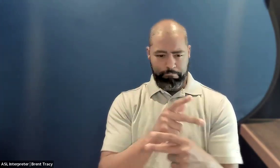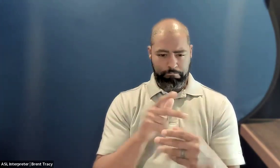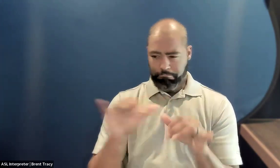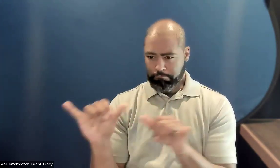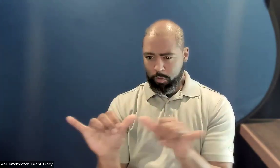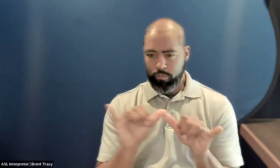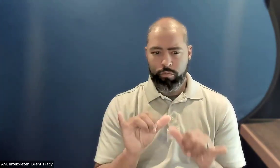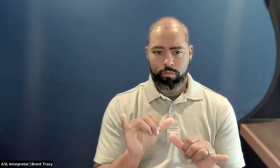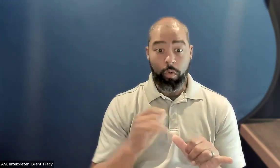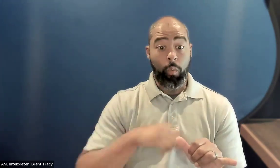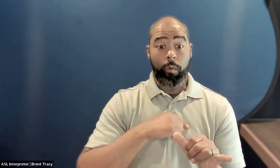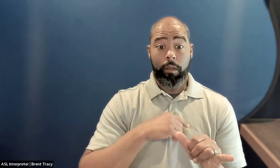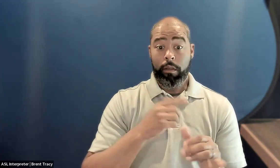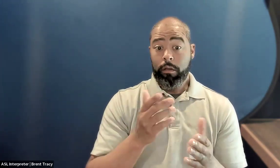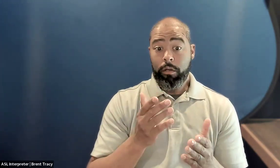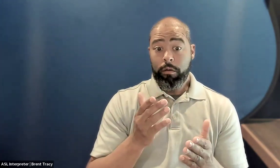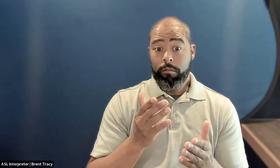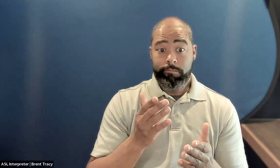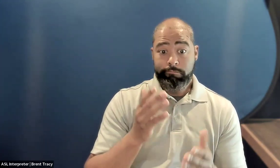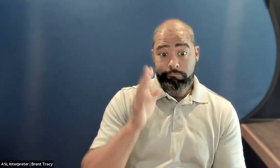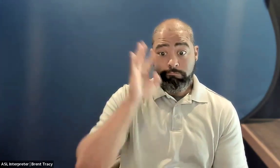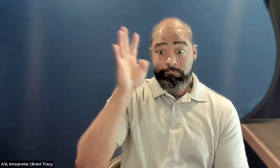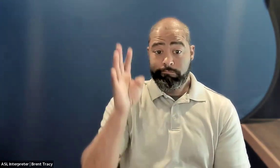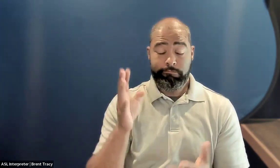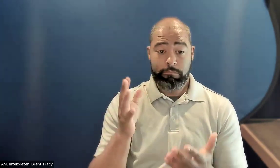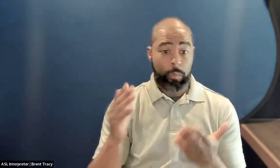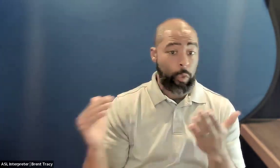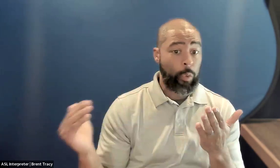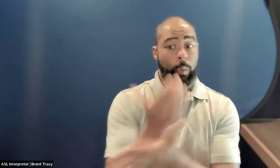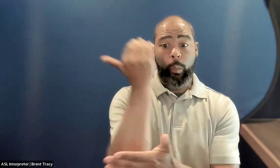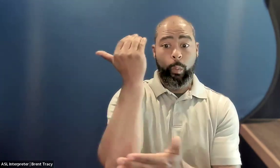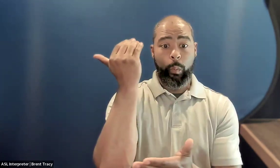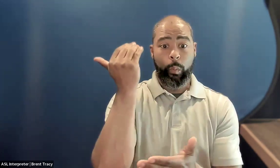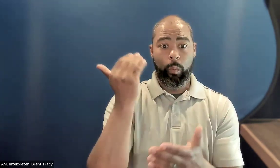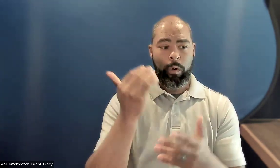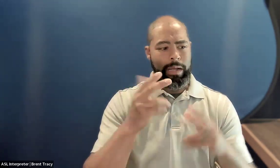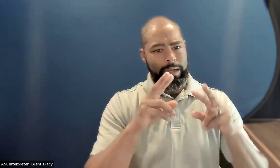requires a complex site specific assessment of work to home to